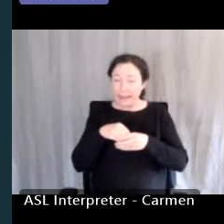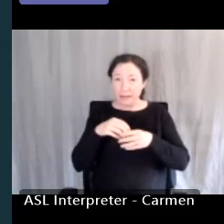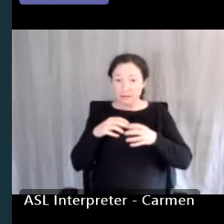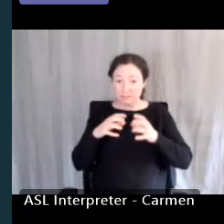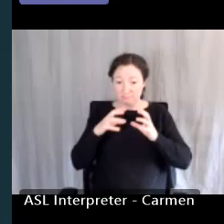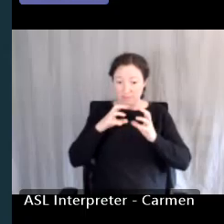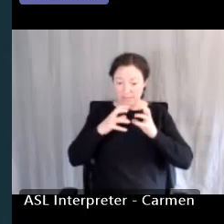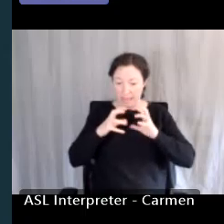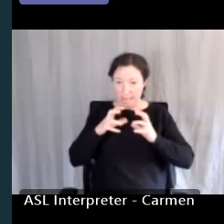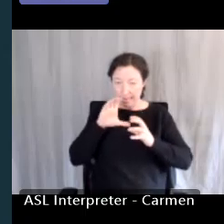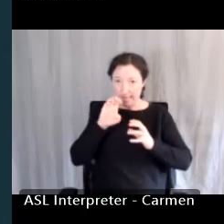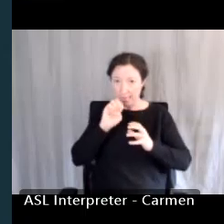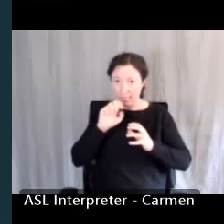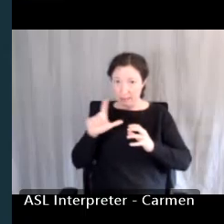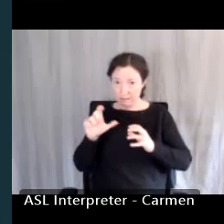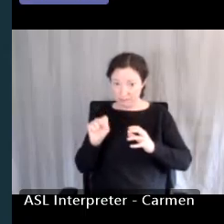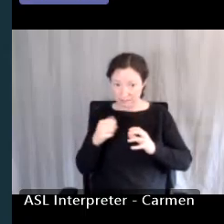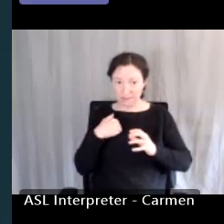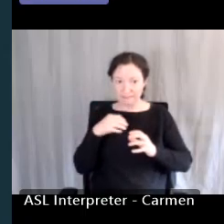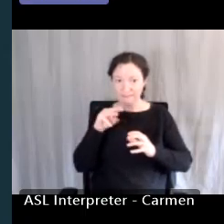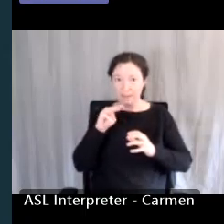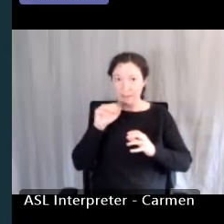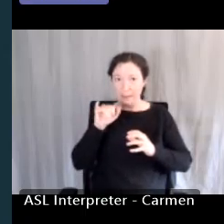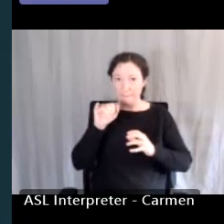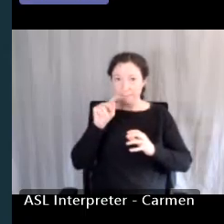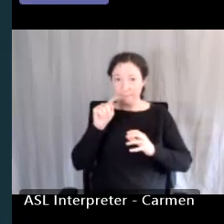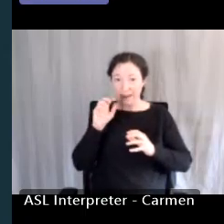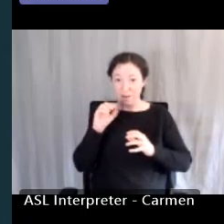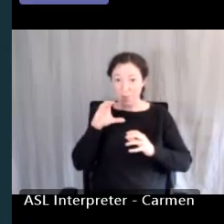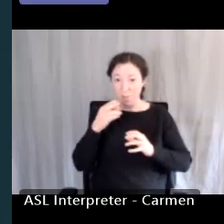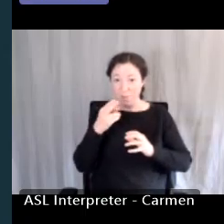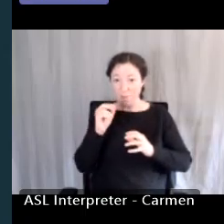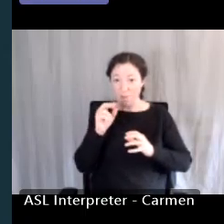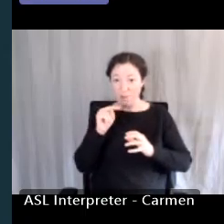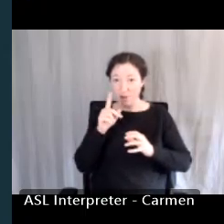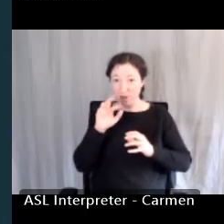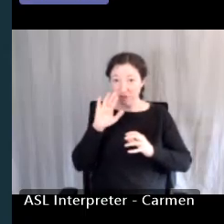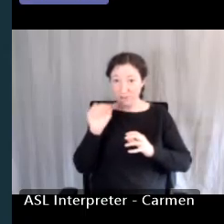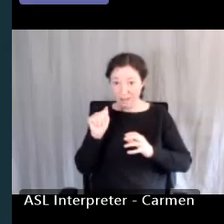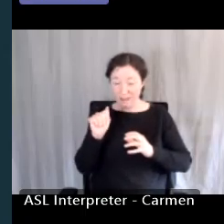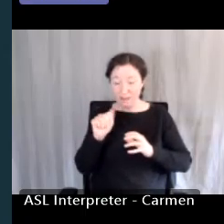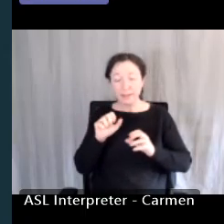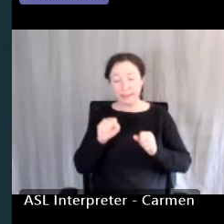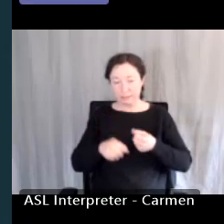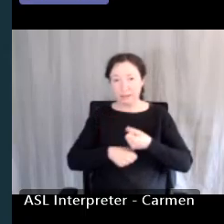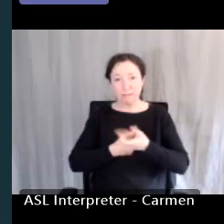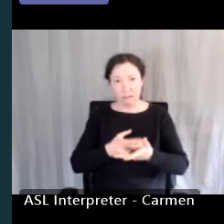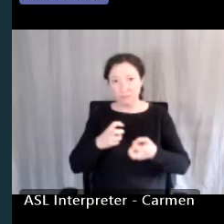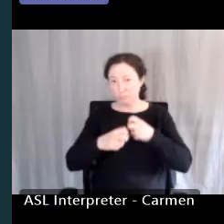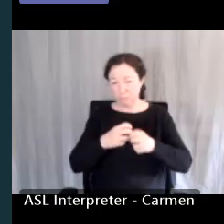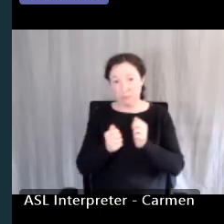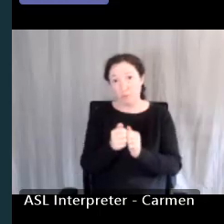Chronic disease, it's an important topic for sure. And I wanna hit this, I want this to hit home.